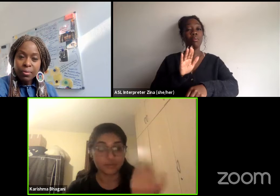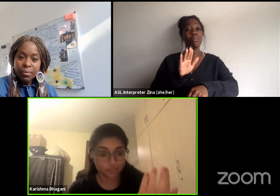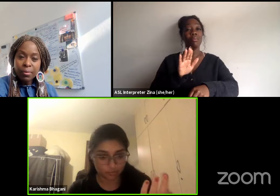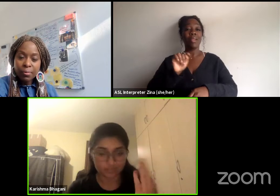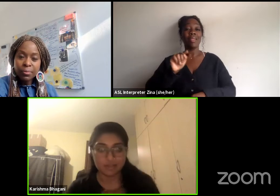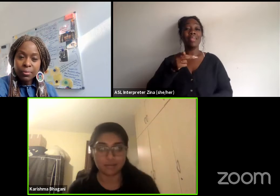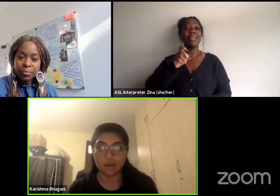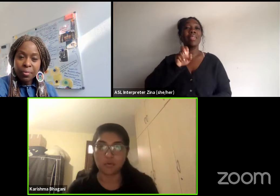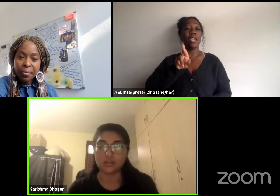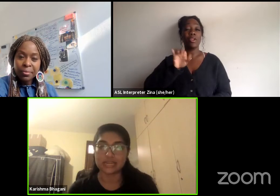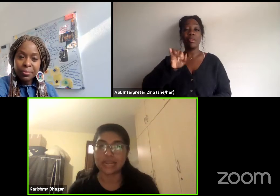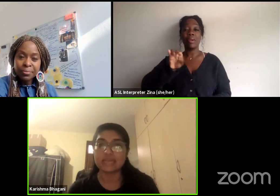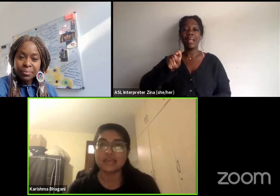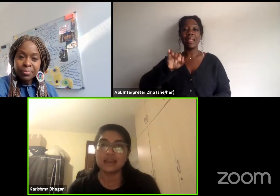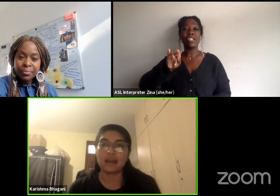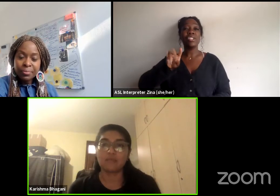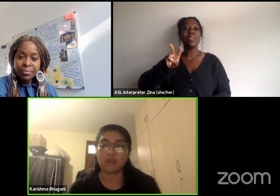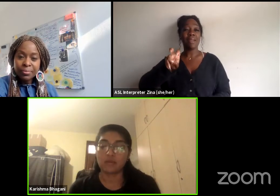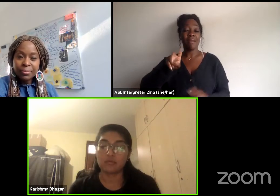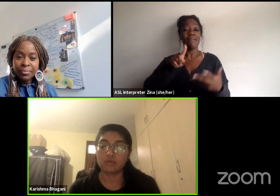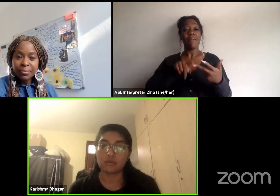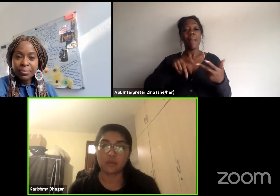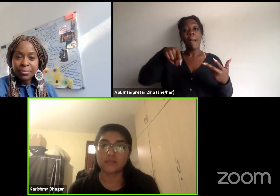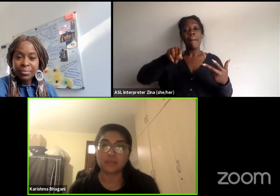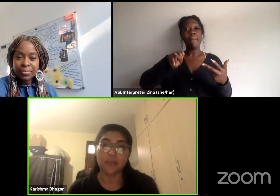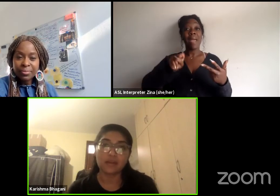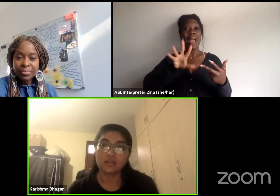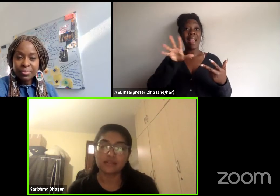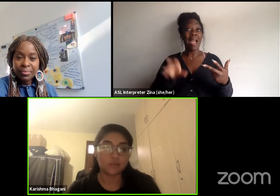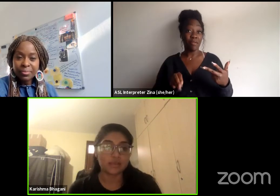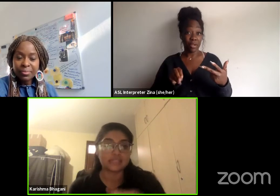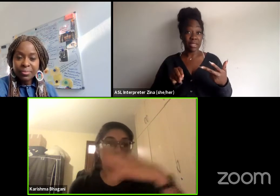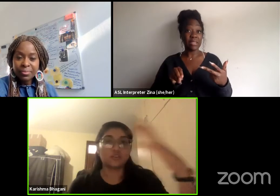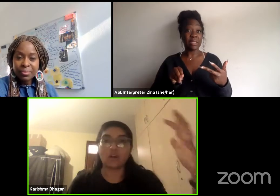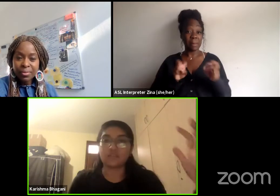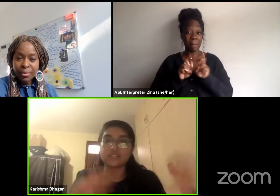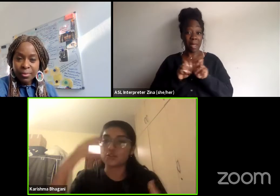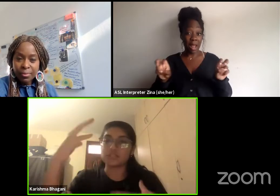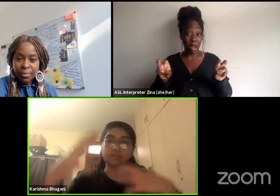which you will speak about more today where we were on the same panel and then we continued conversations